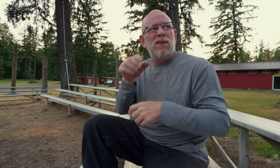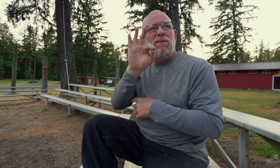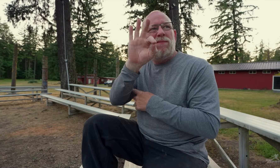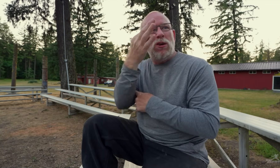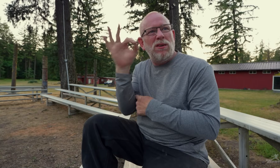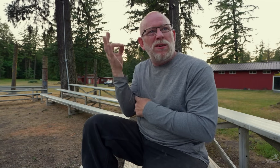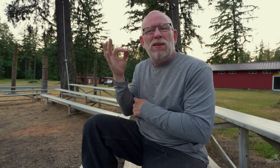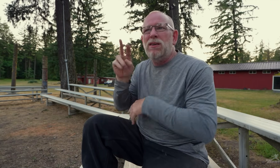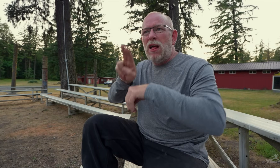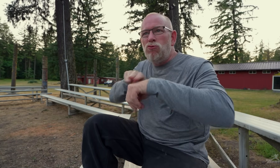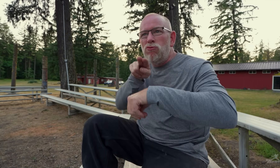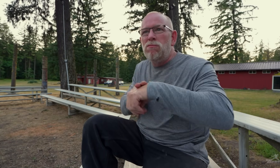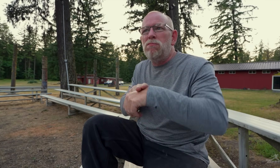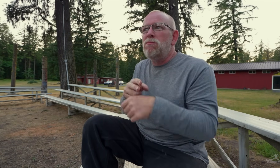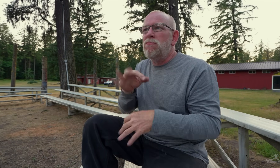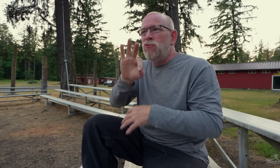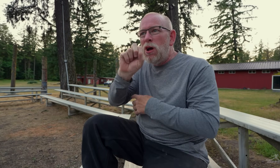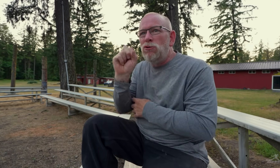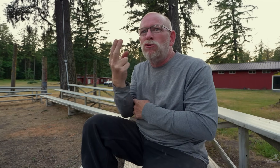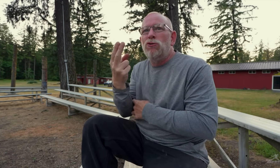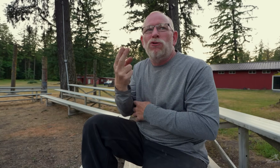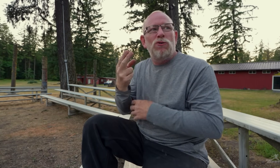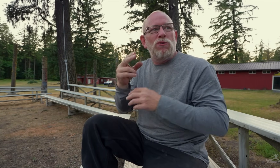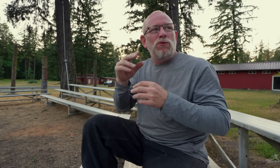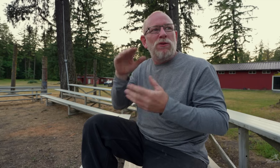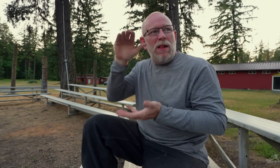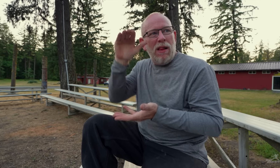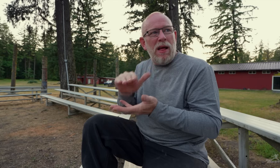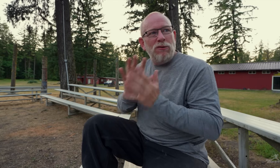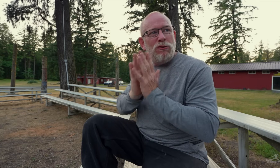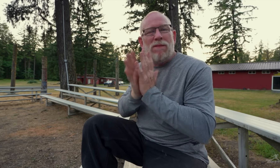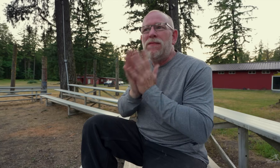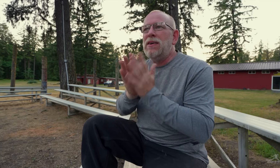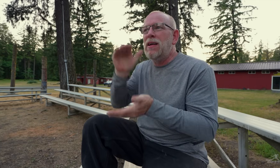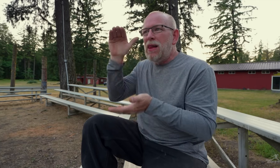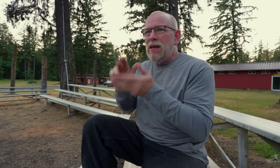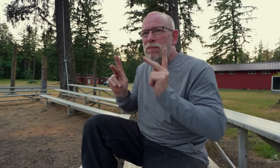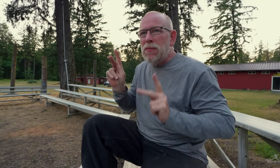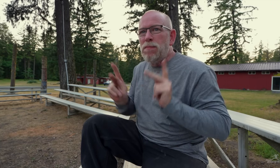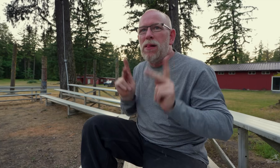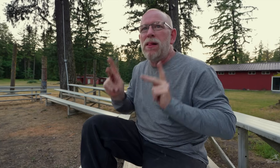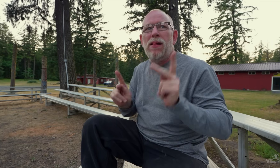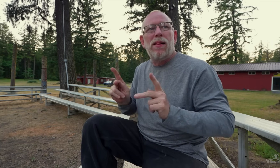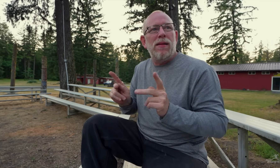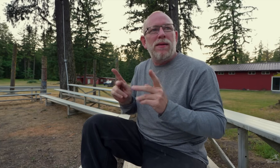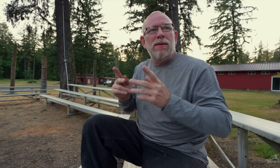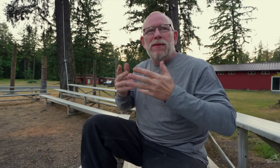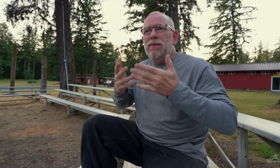the forest, the nature, the freshness, less traffic, fewer people.